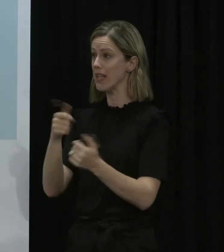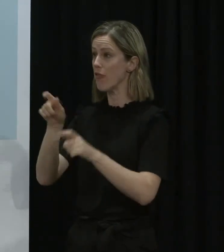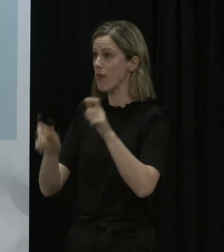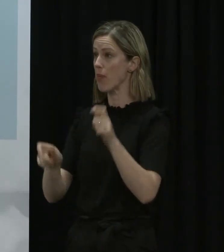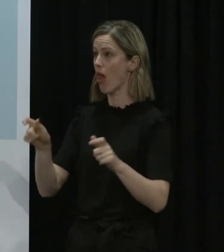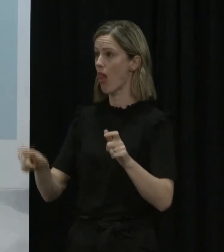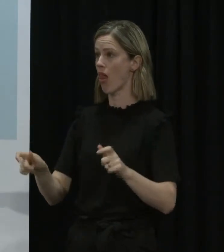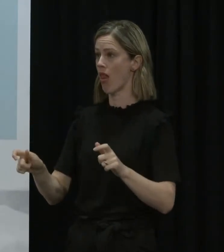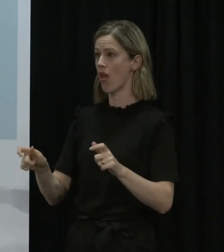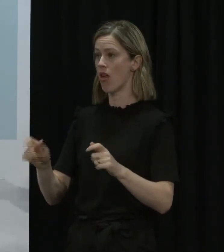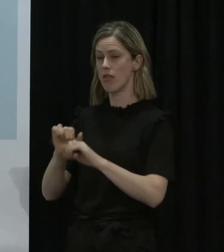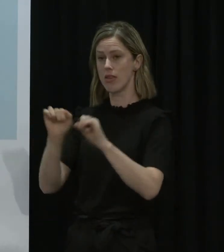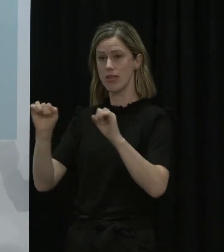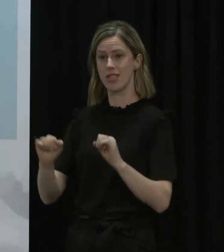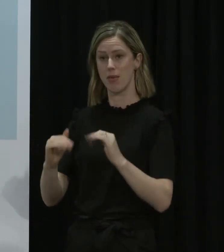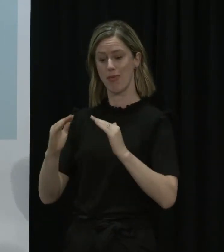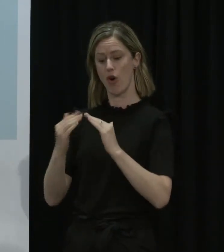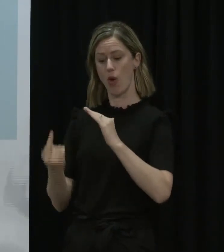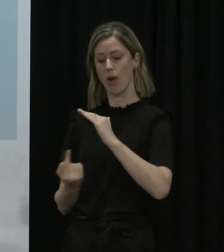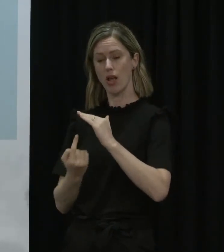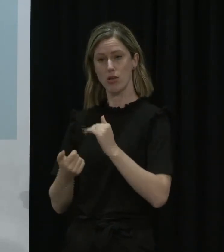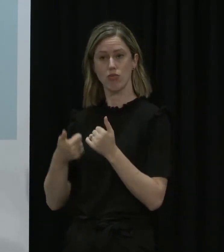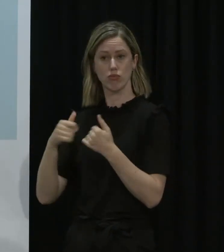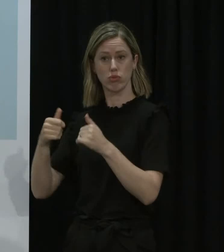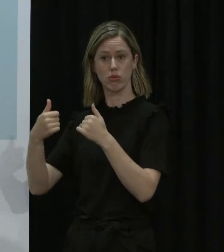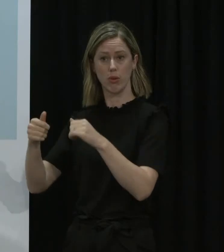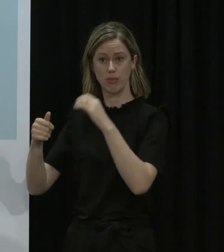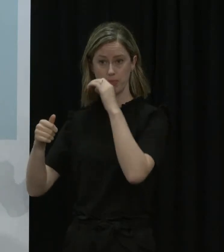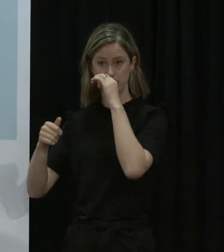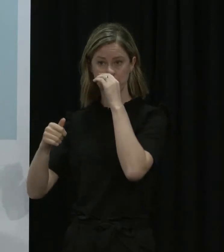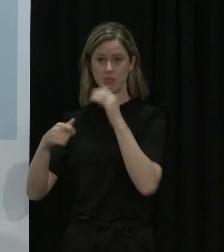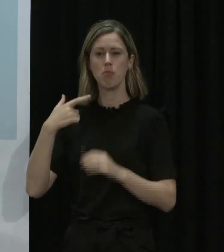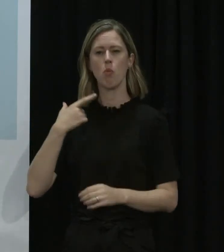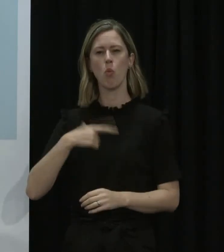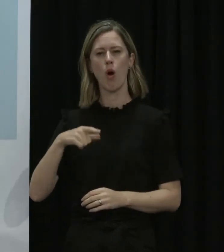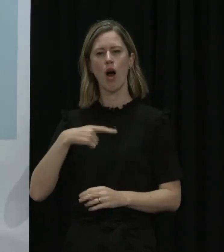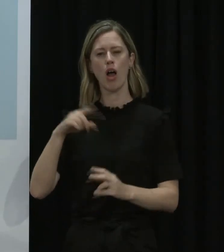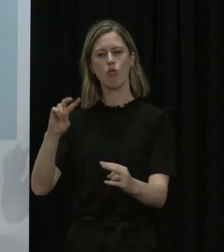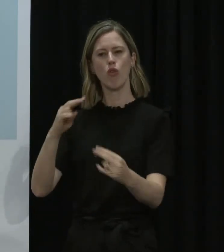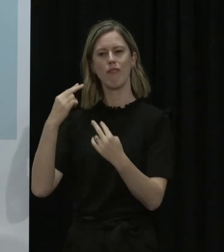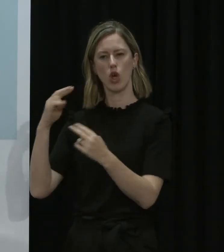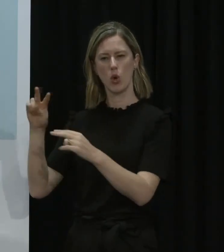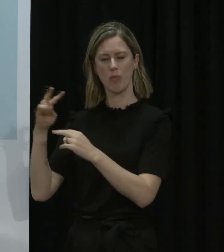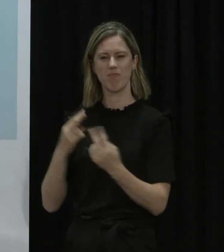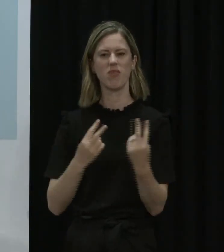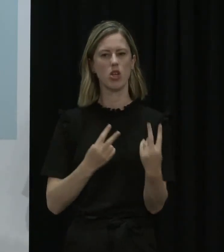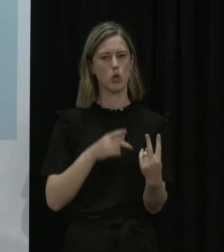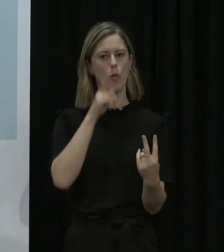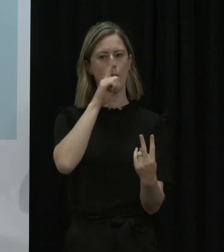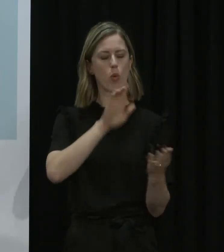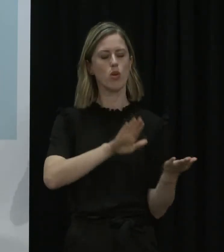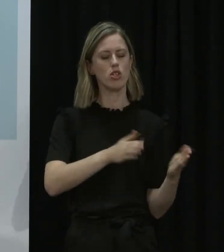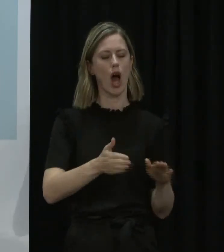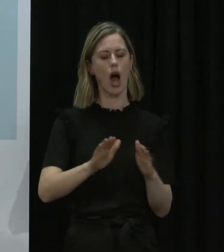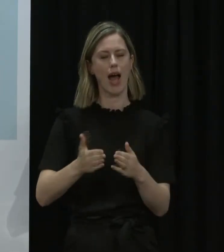oversight. The report reiterates that for many people the system has been working well and continues